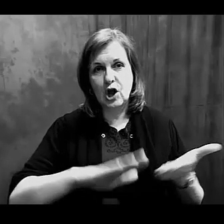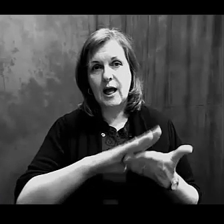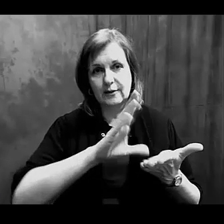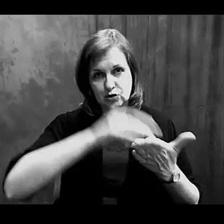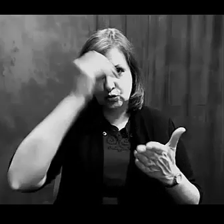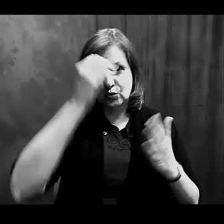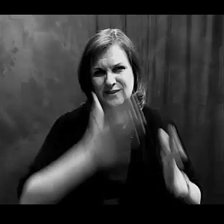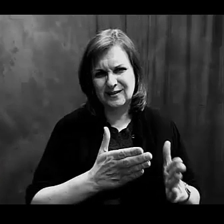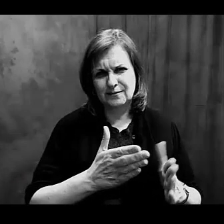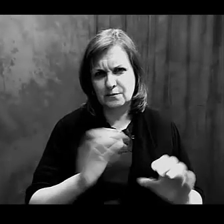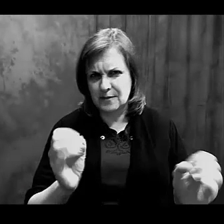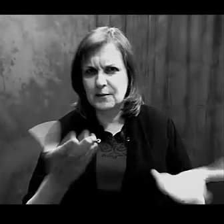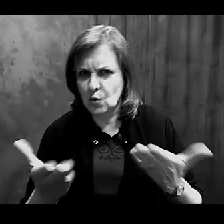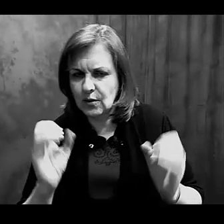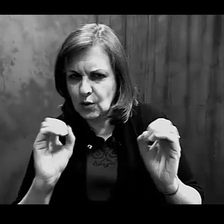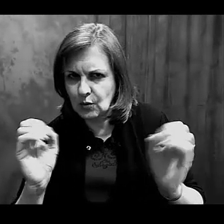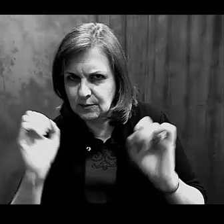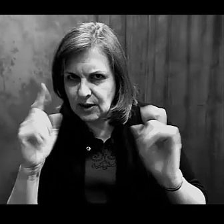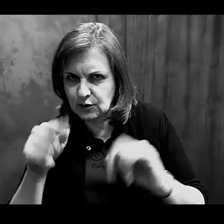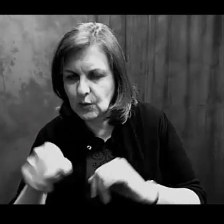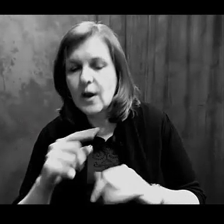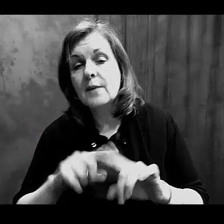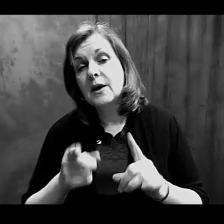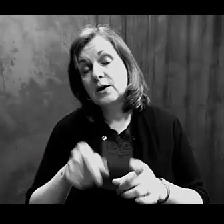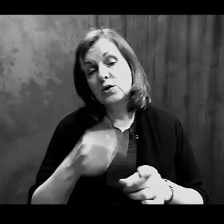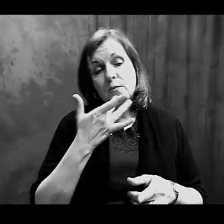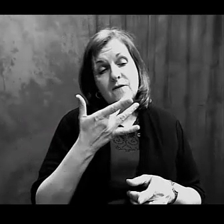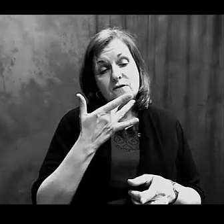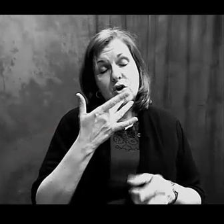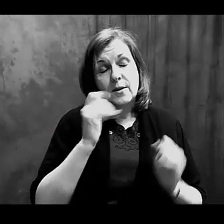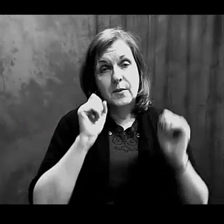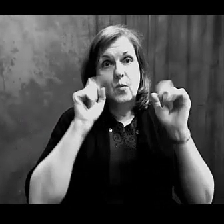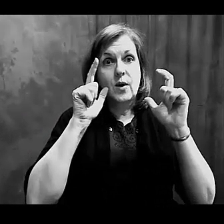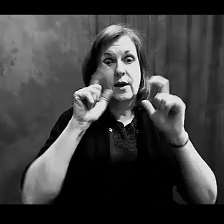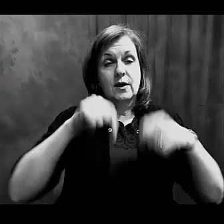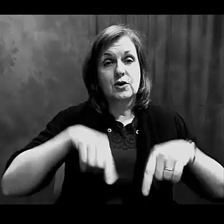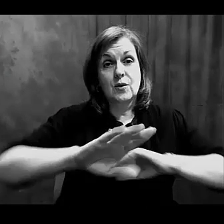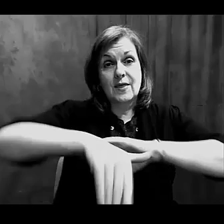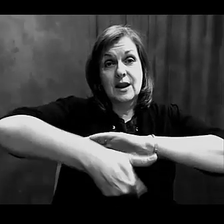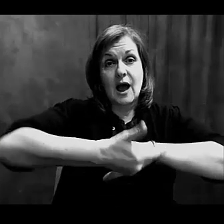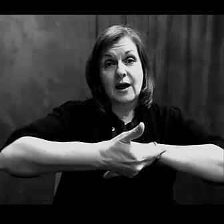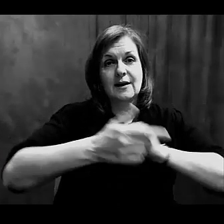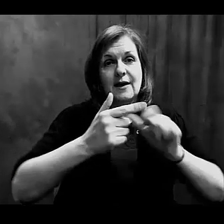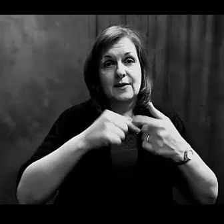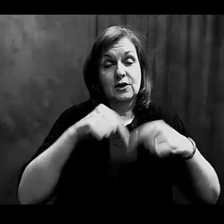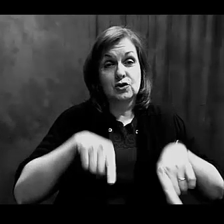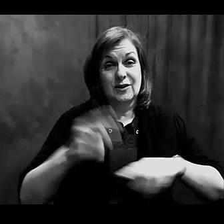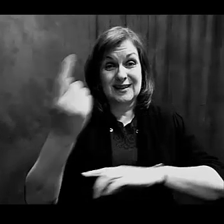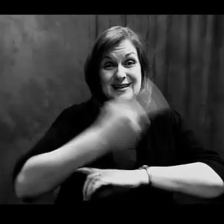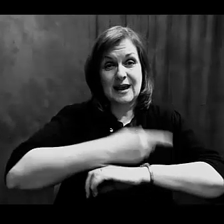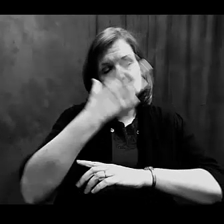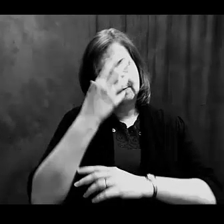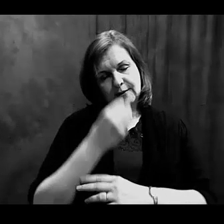turns out that college students -- which may not surprise you -- would actually prefer to be up during the night and sleep all day long!!